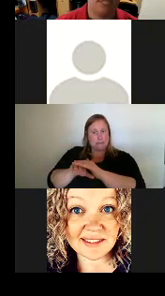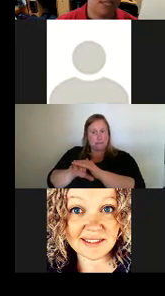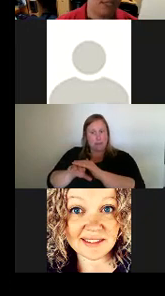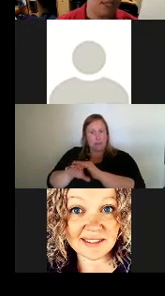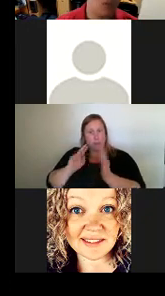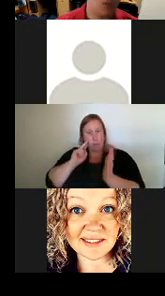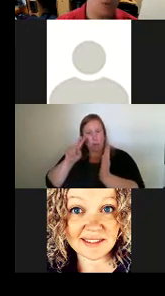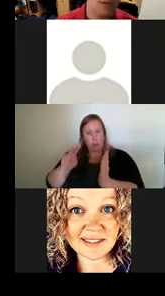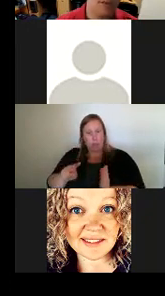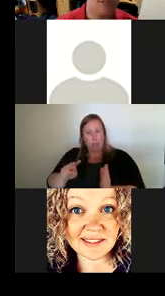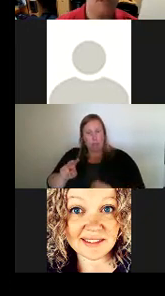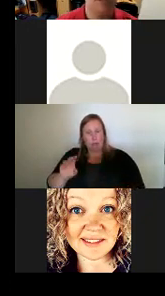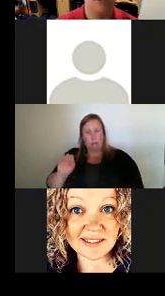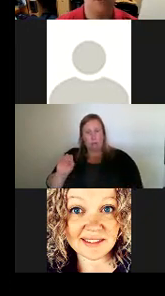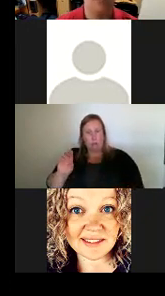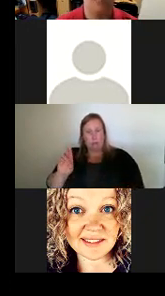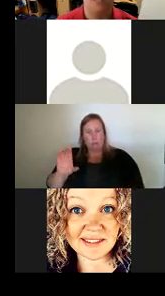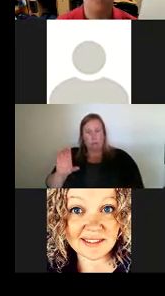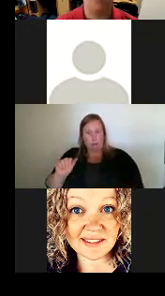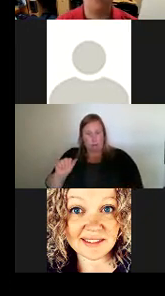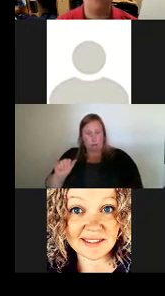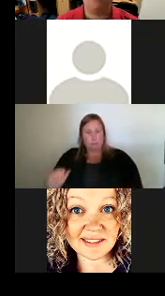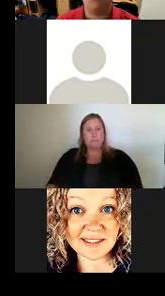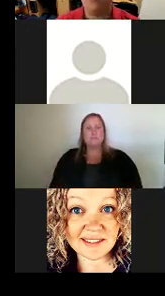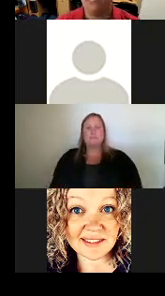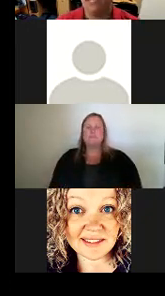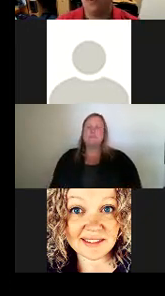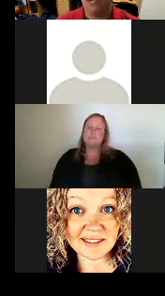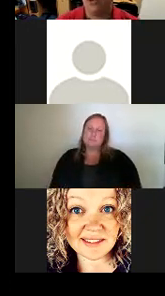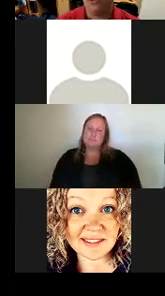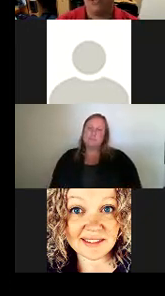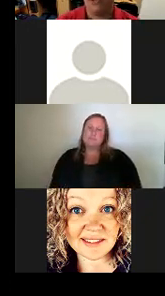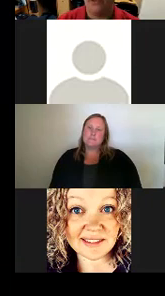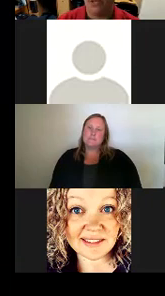LINK FOR ORCA TO LEARN MORE. ONE IMPORTANT THING WHEN USING A SCREEN READER IS TO